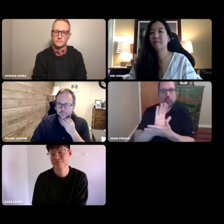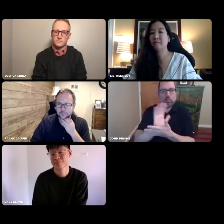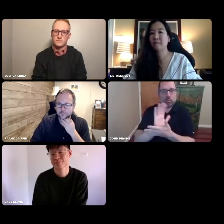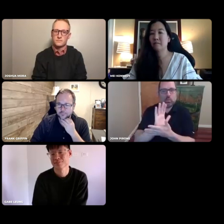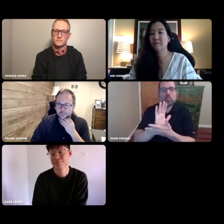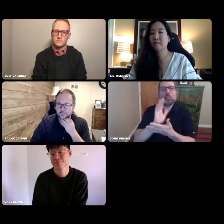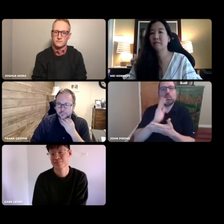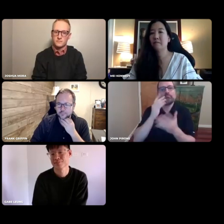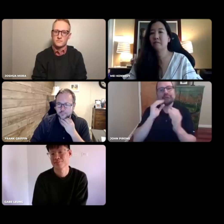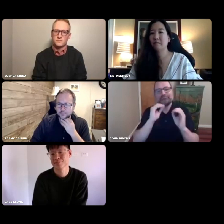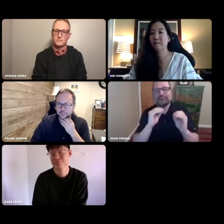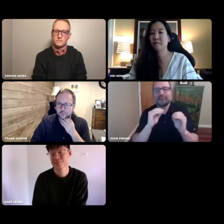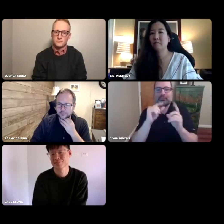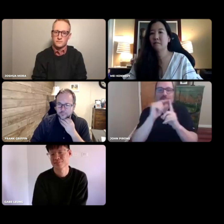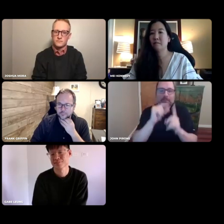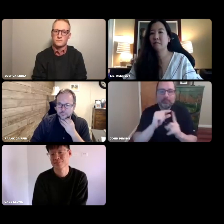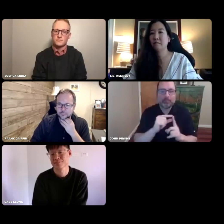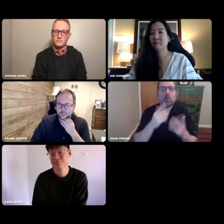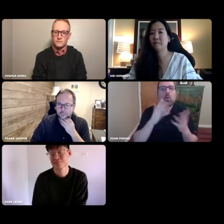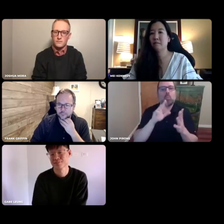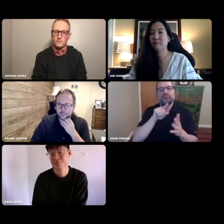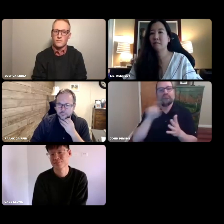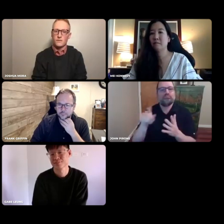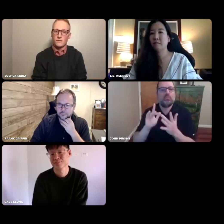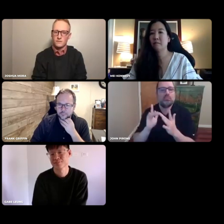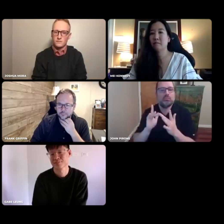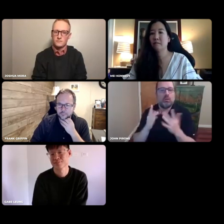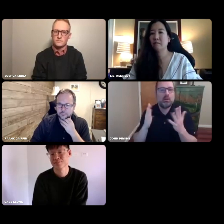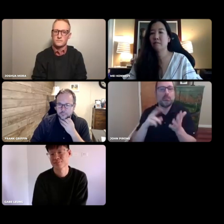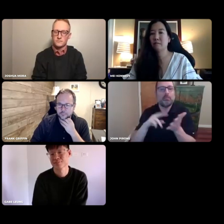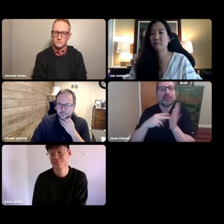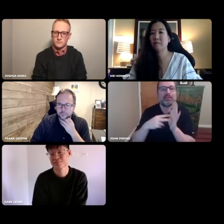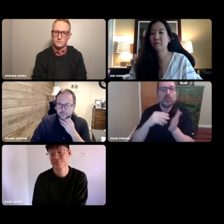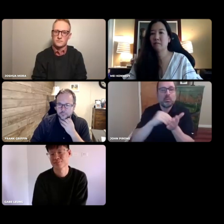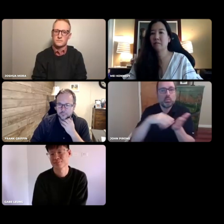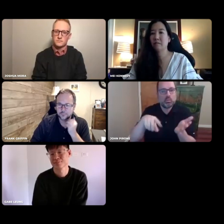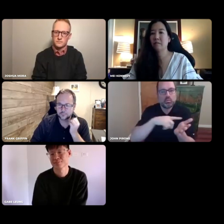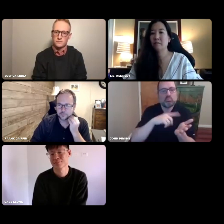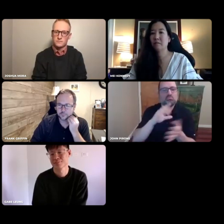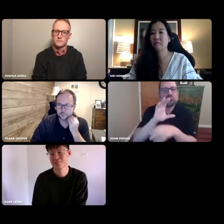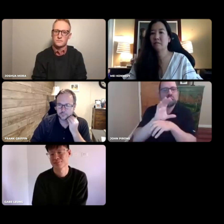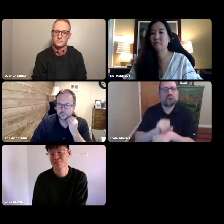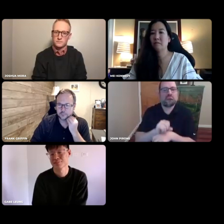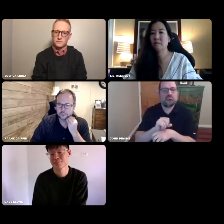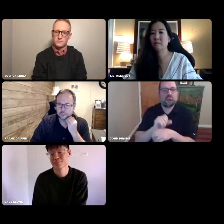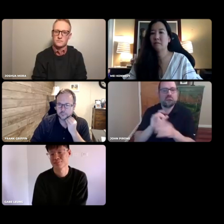That means I'm teaching everything completely on video, all online.